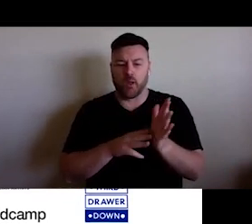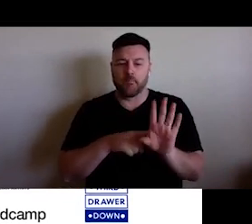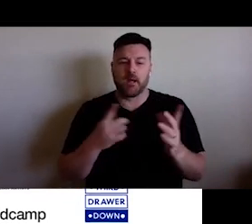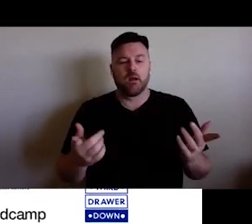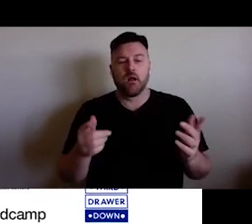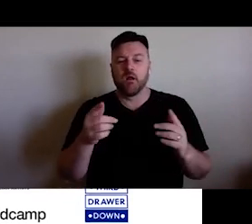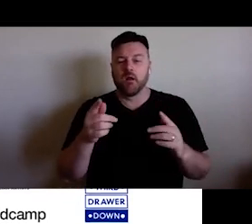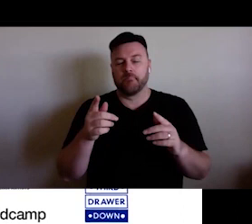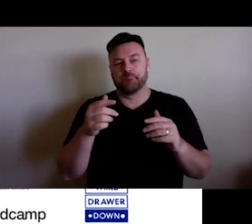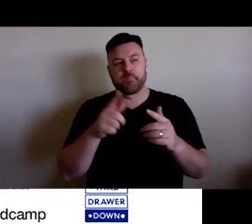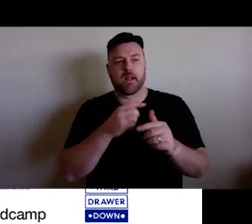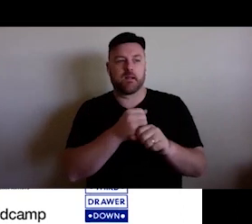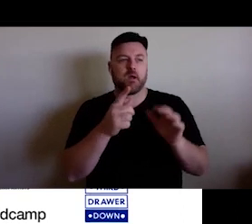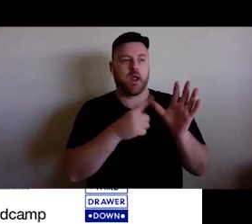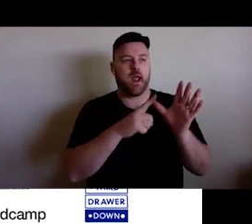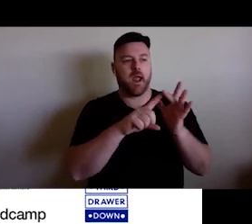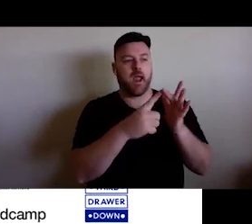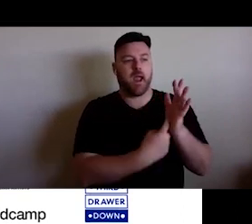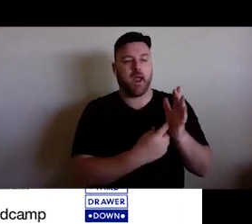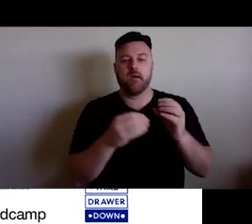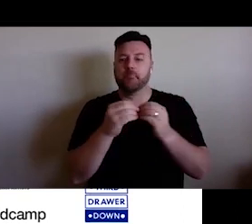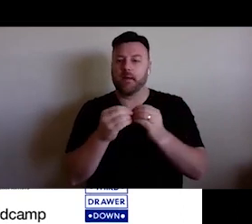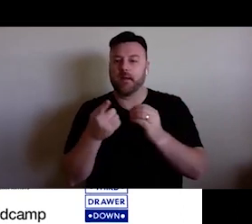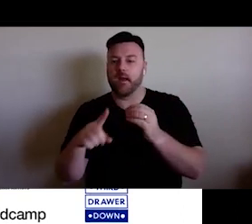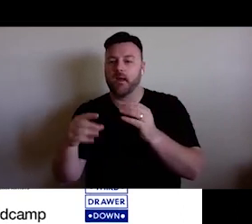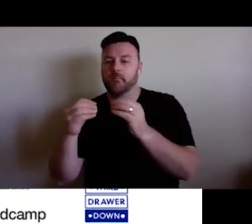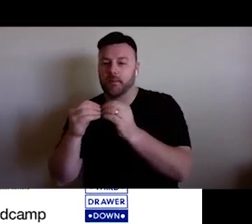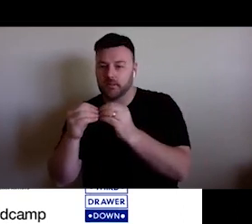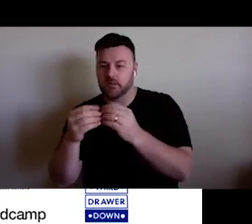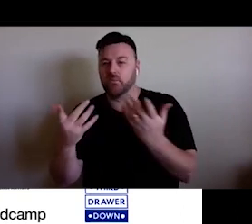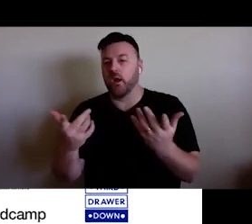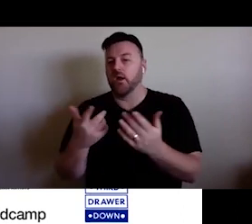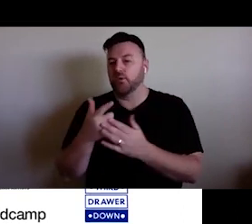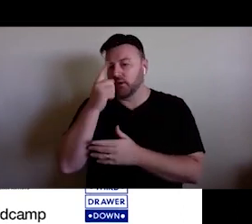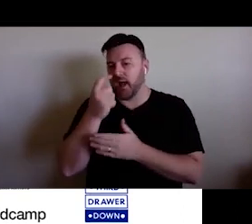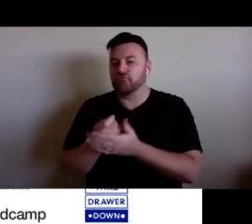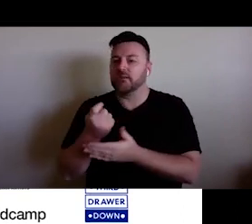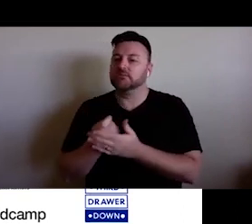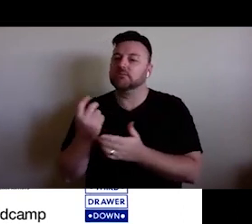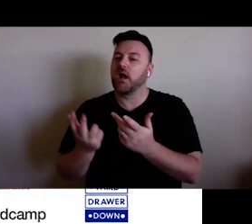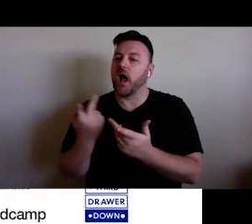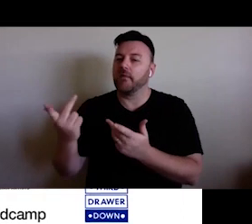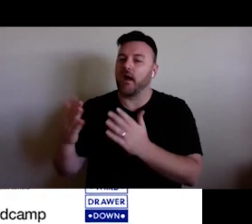WeWork. Airbnb allowing you to rent other people's apartments or houses,